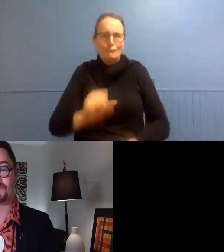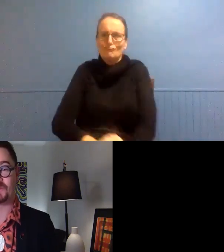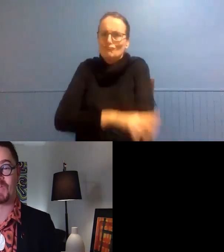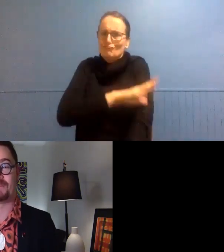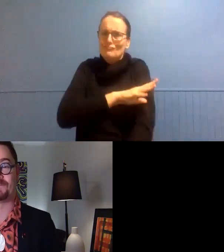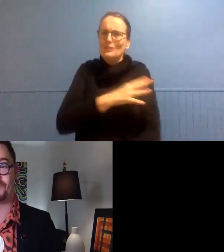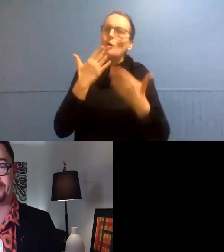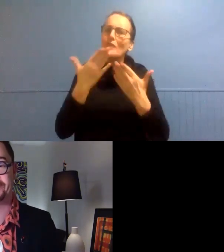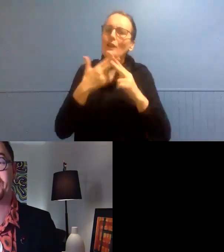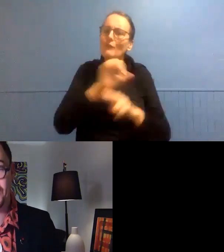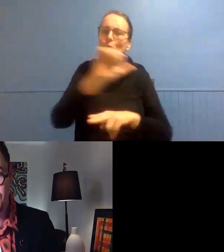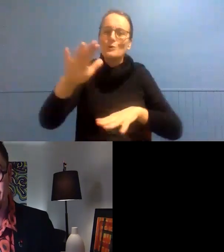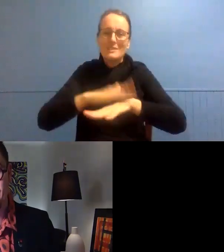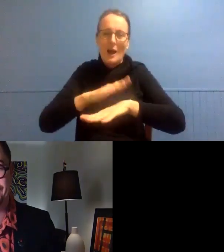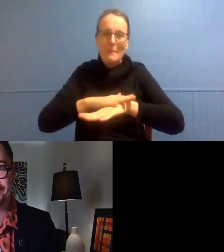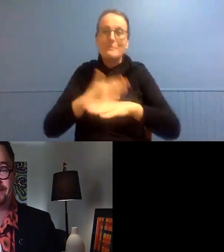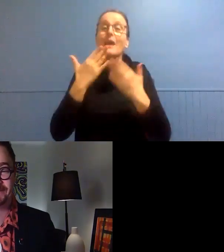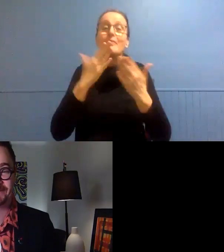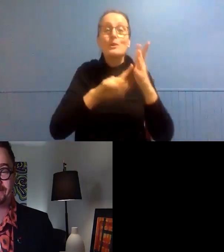Thank you, Mark. (End of session.) Thank you for using Red Bee Media's Live Broadcasting Service.